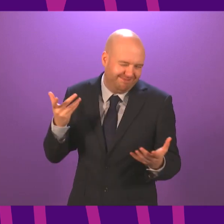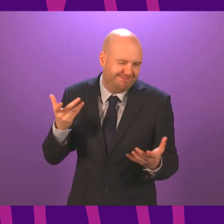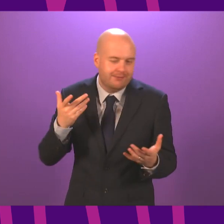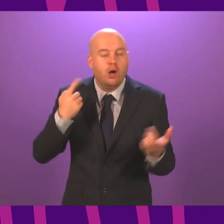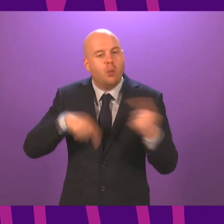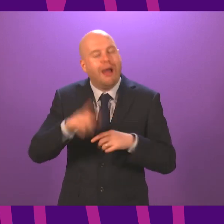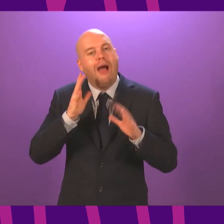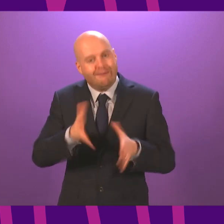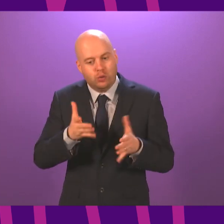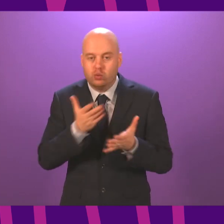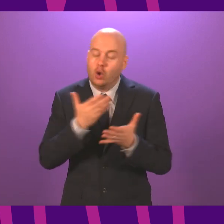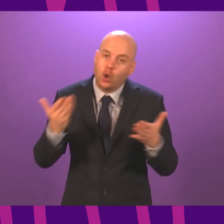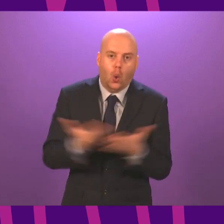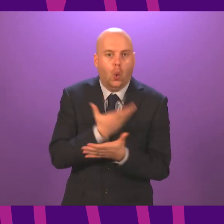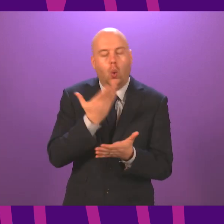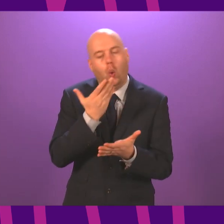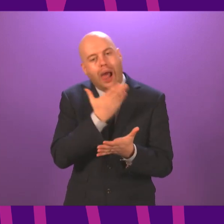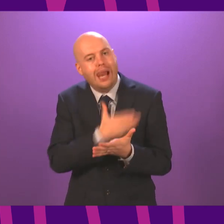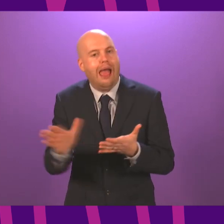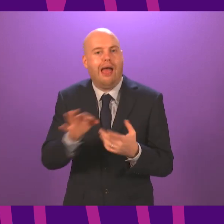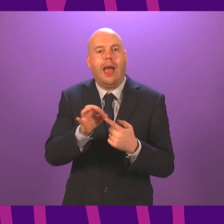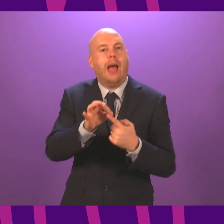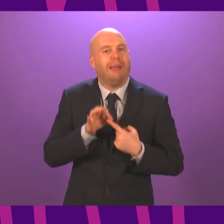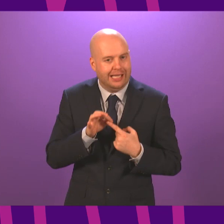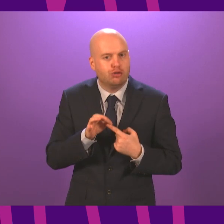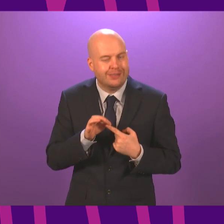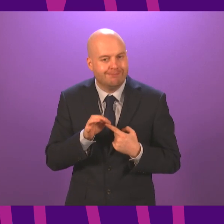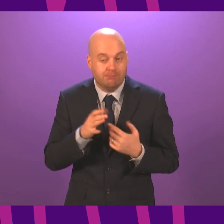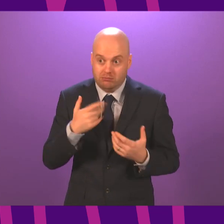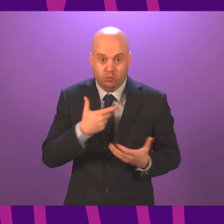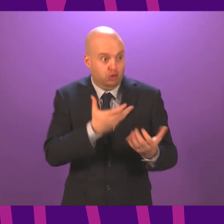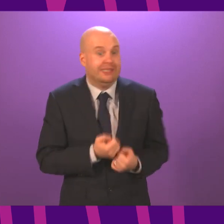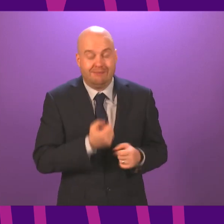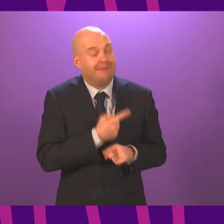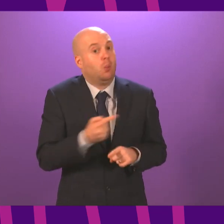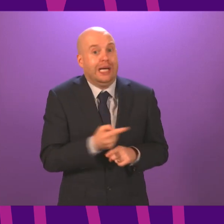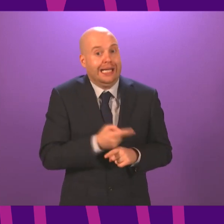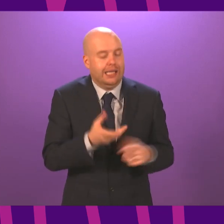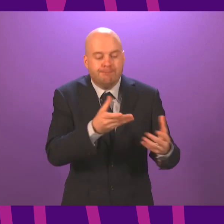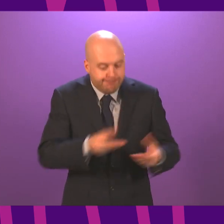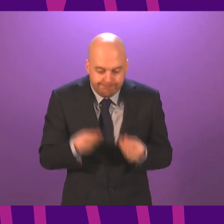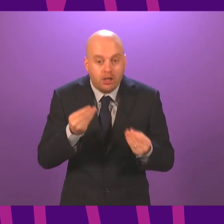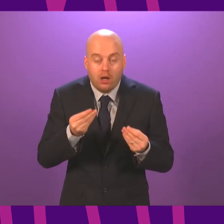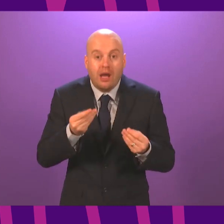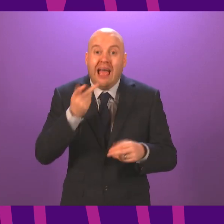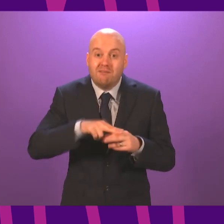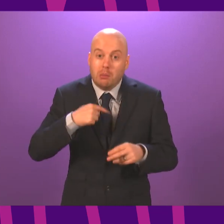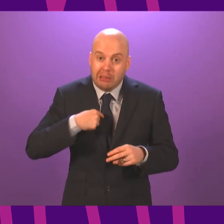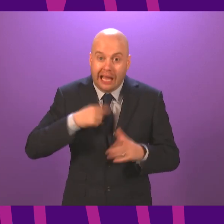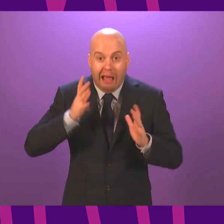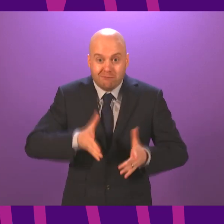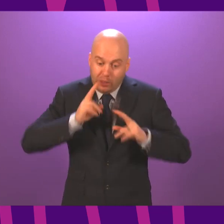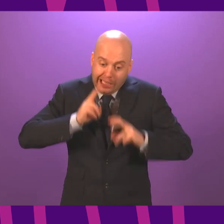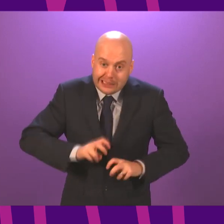every single week of the application. Ironically, that level of administrative burden would put back